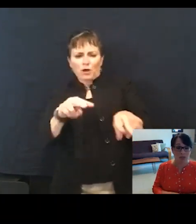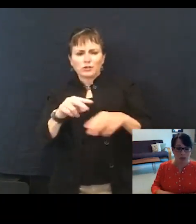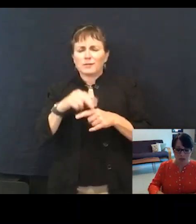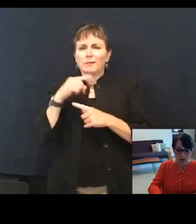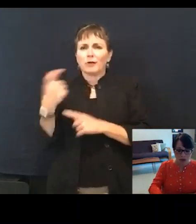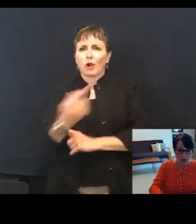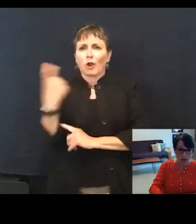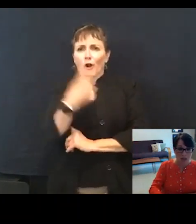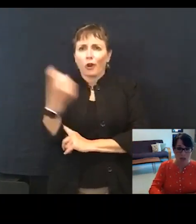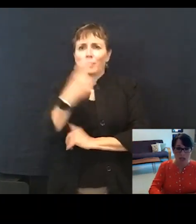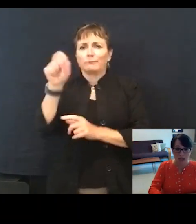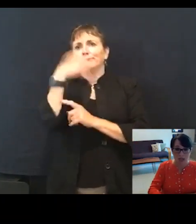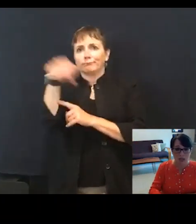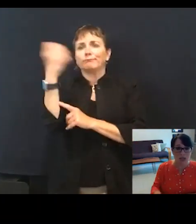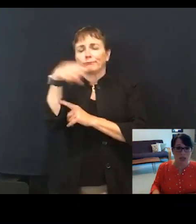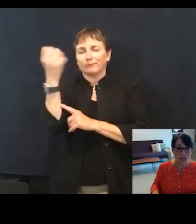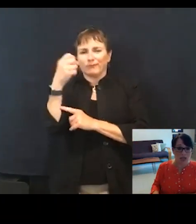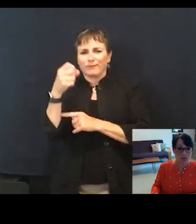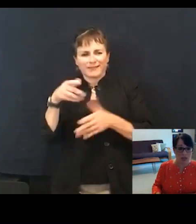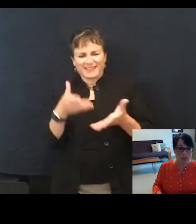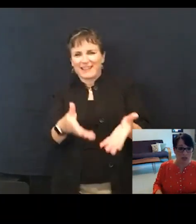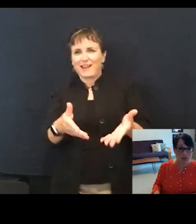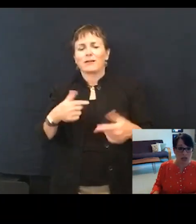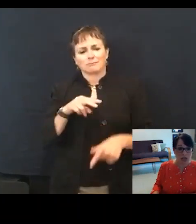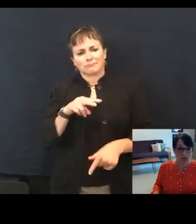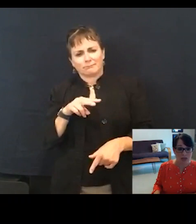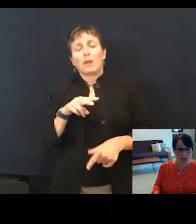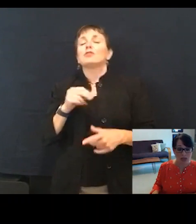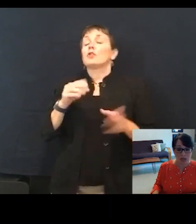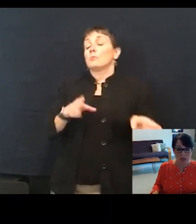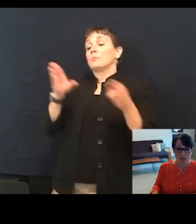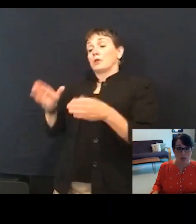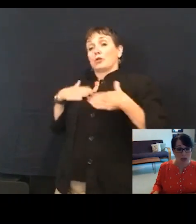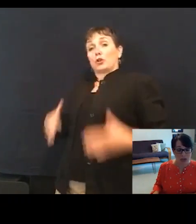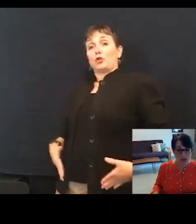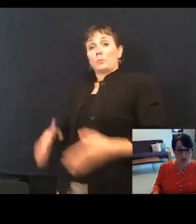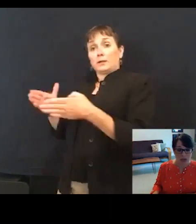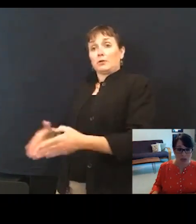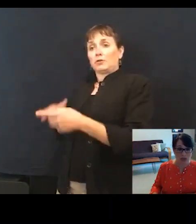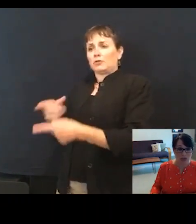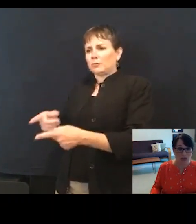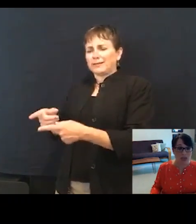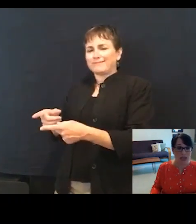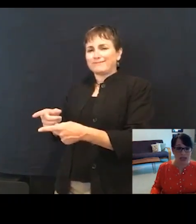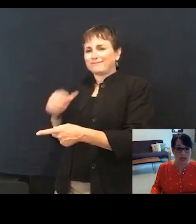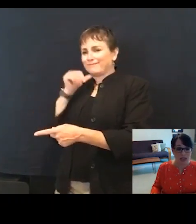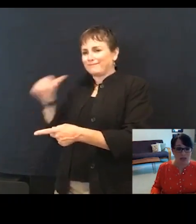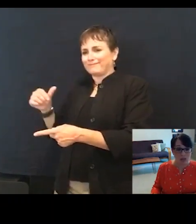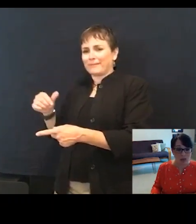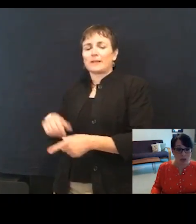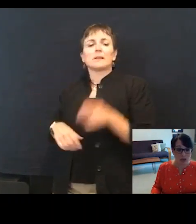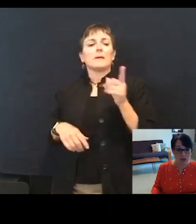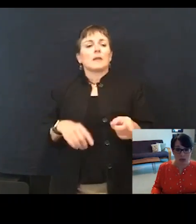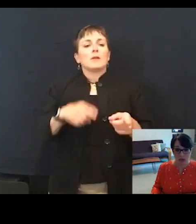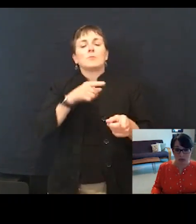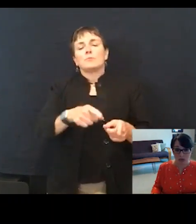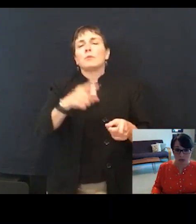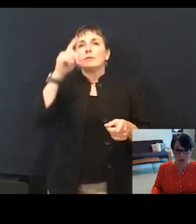But unlike the patient, these mice do not have any noticeable retinal degeneration and they have no loss of retinal function